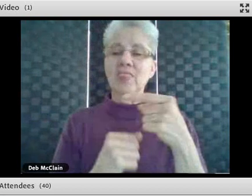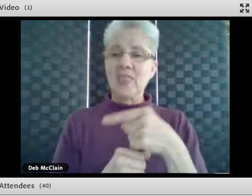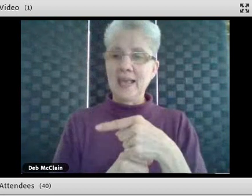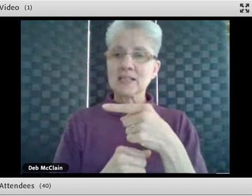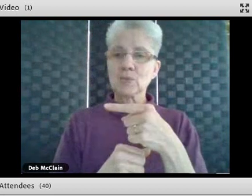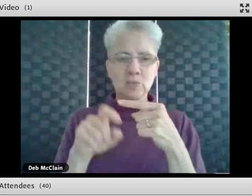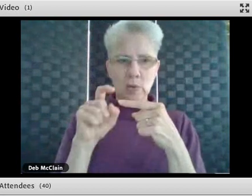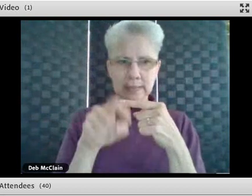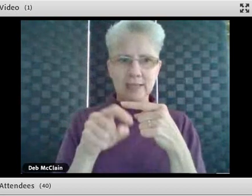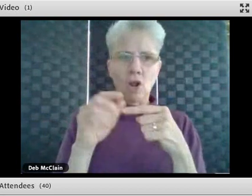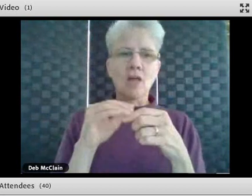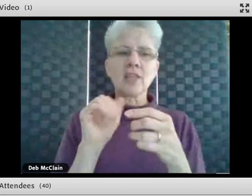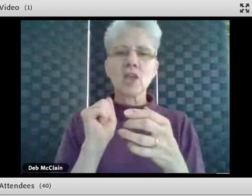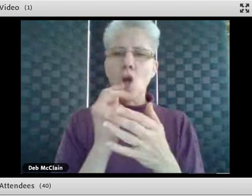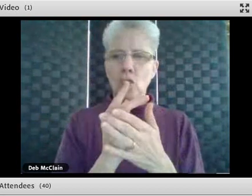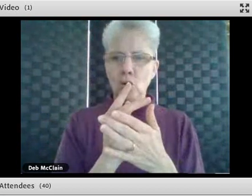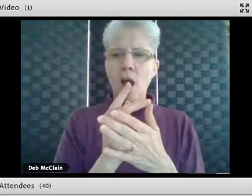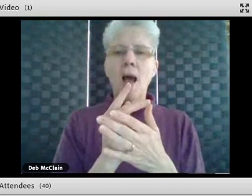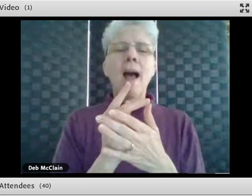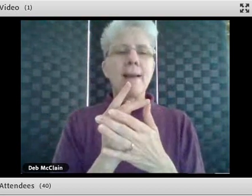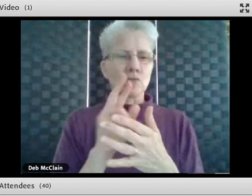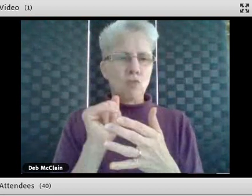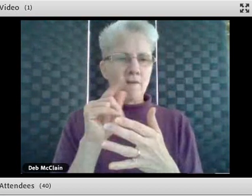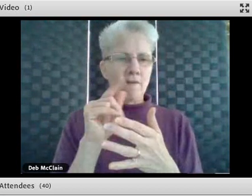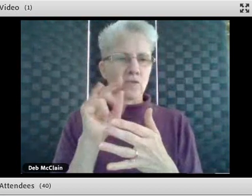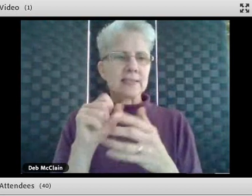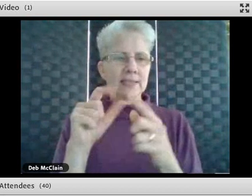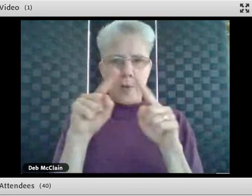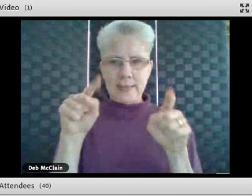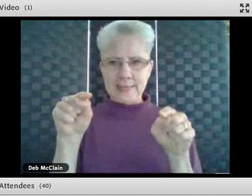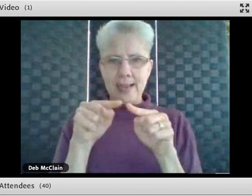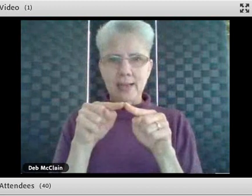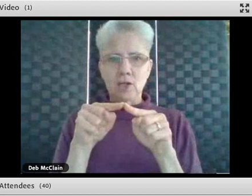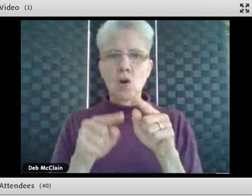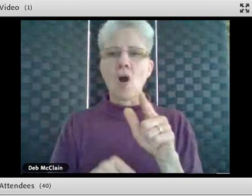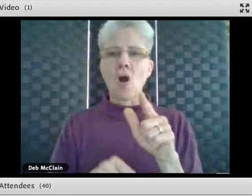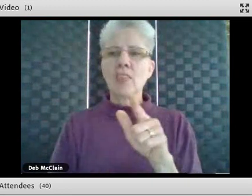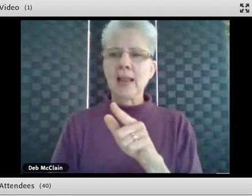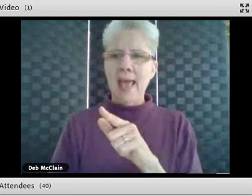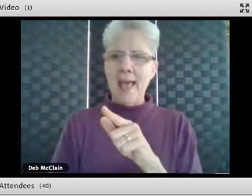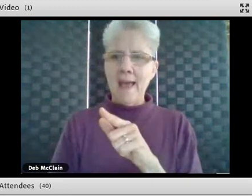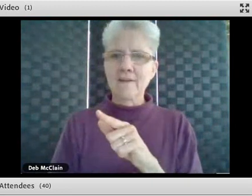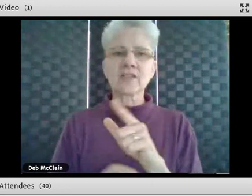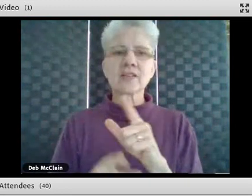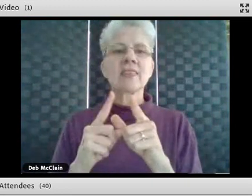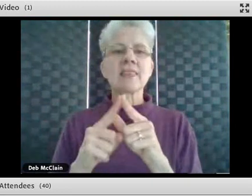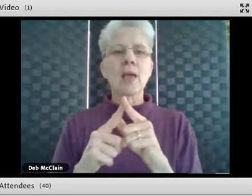on the authorized and references rectangle there on the left-hand side to get to the Authority record,